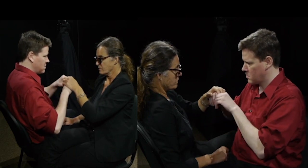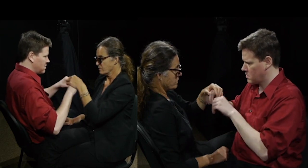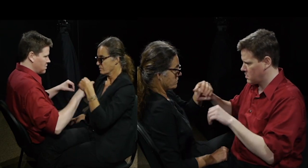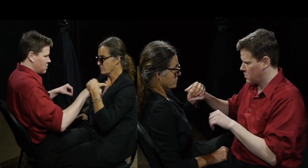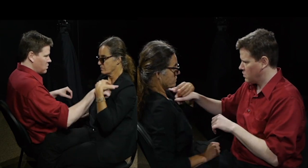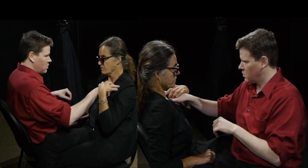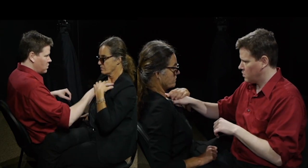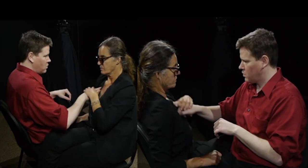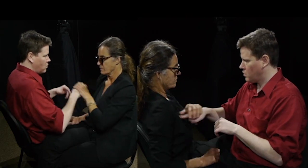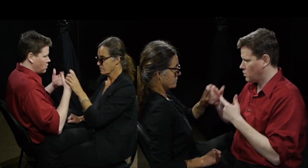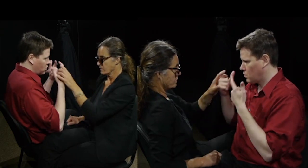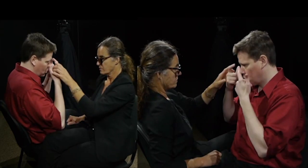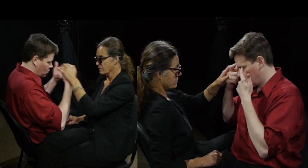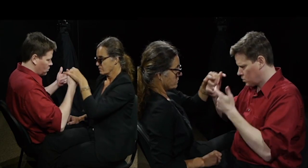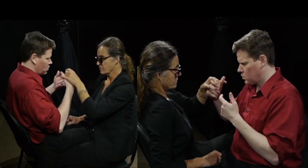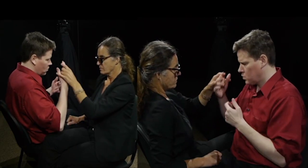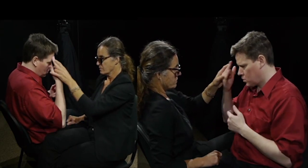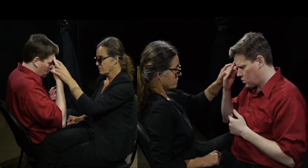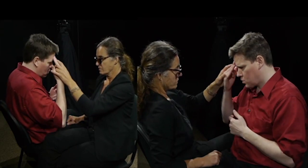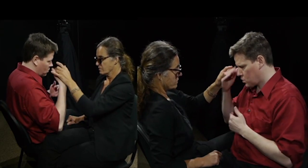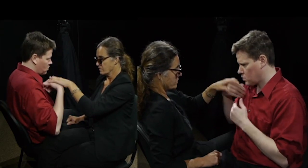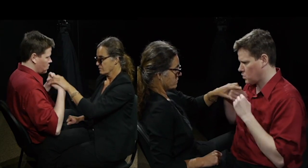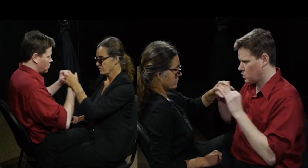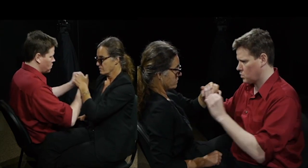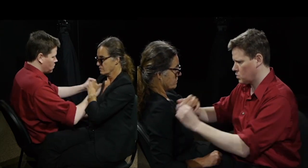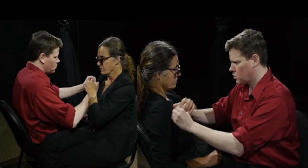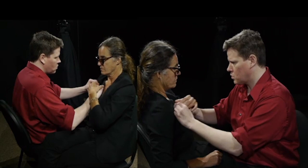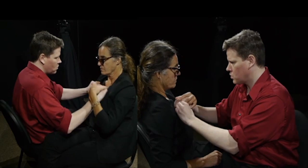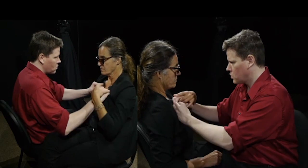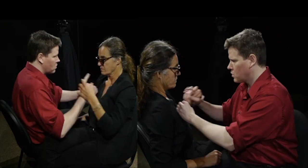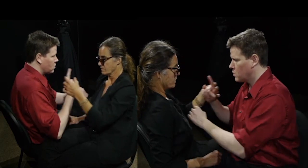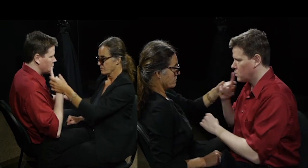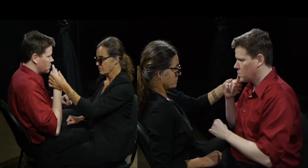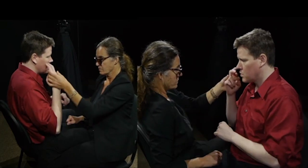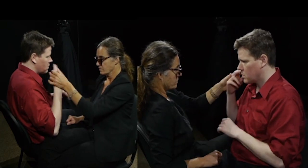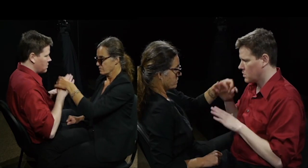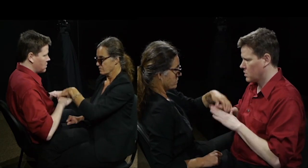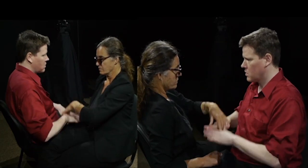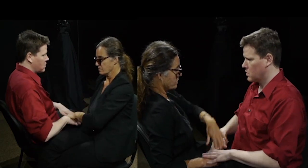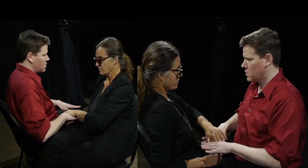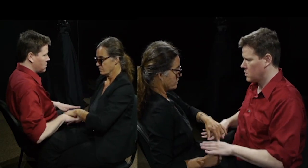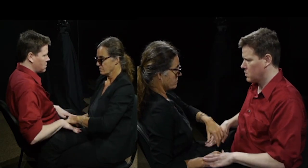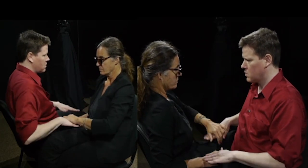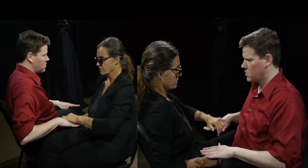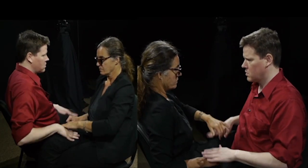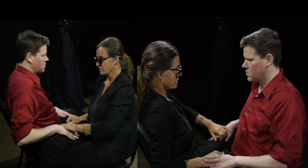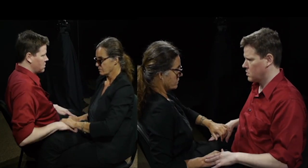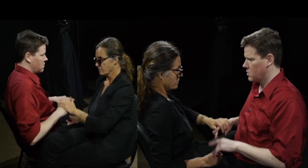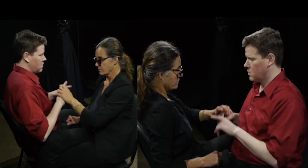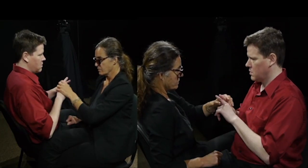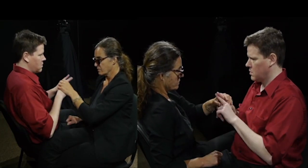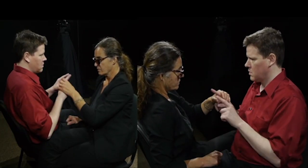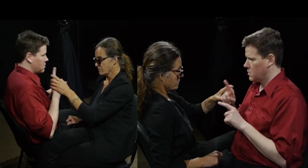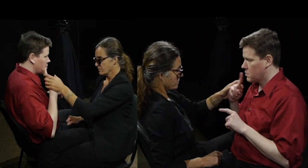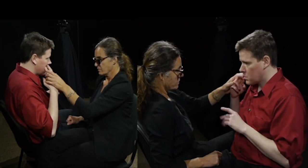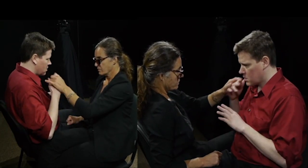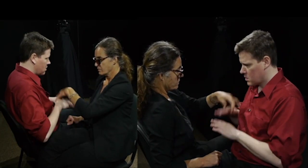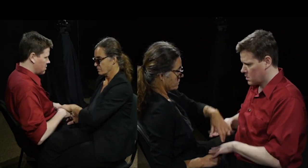Because of that fundamental error, DeafBlind children suffer tremendously in environments hostile to our natural way